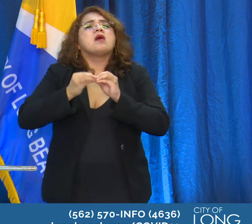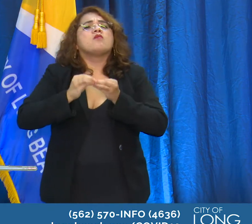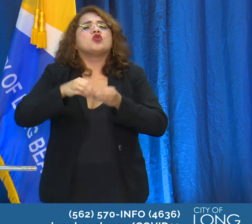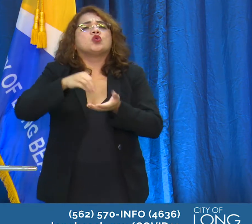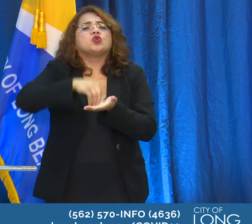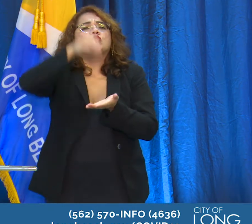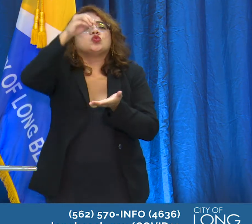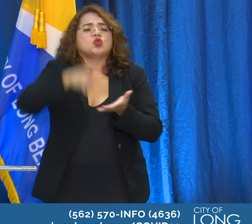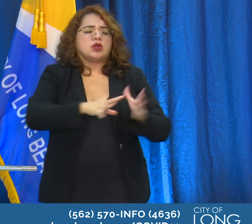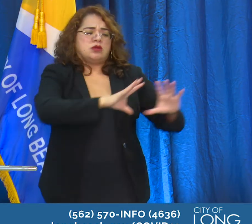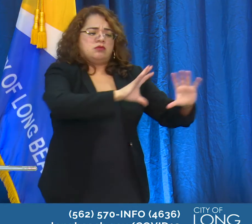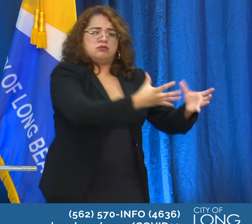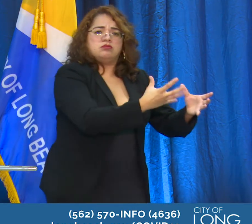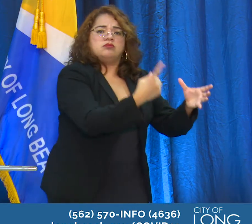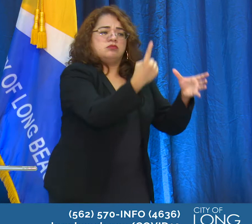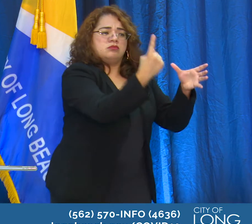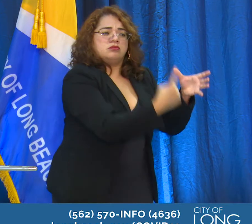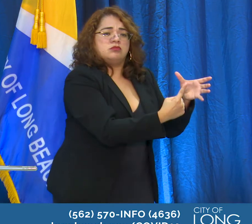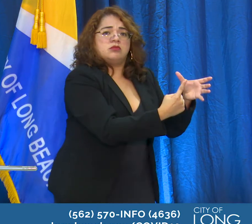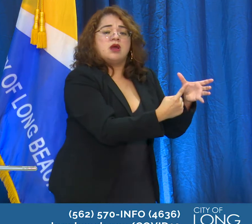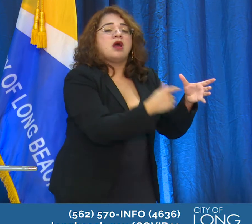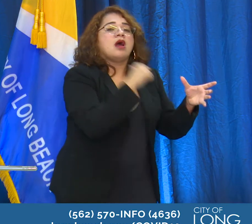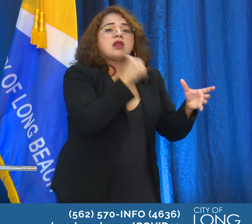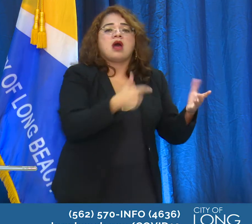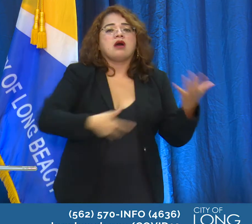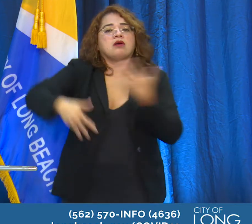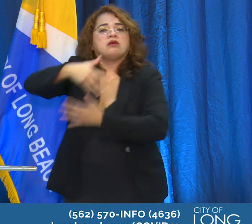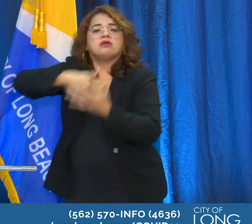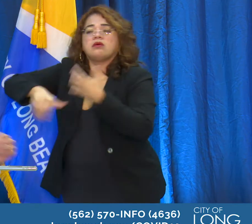and one teacher together and that they don't cross over with other students, so if there